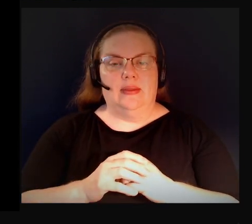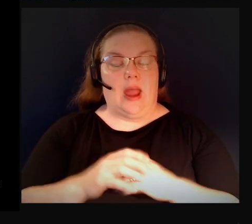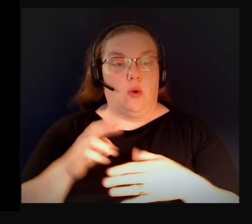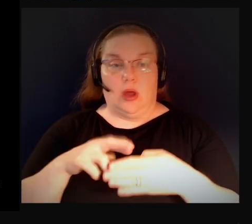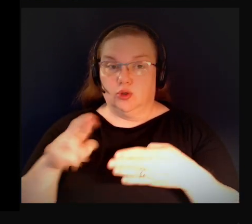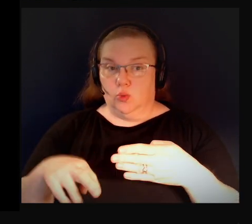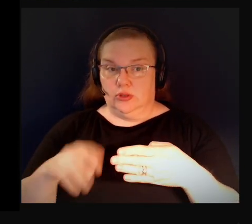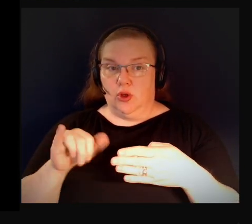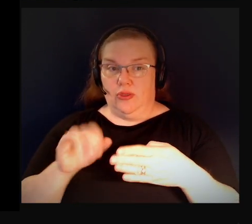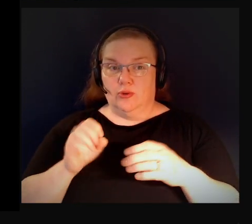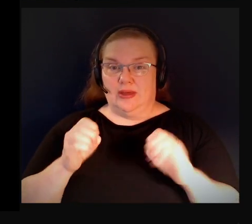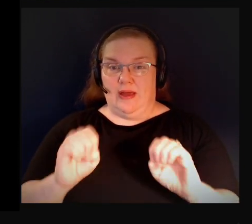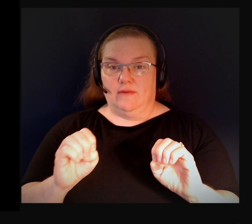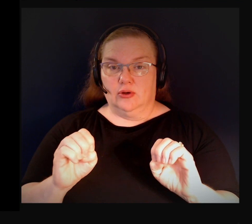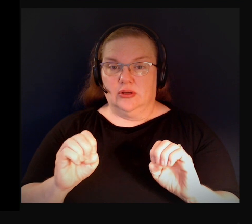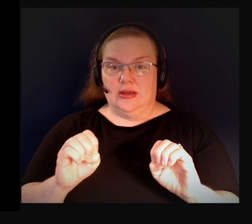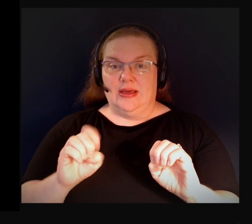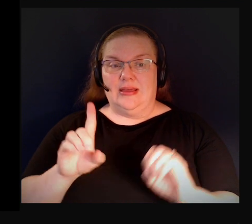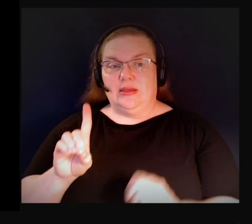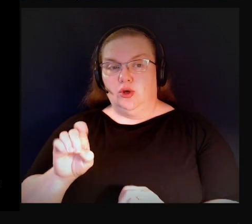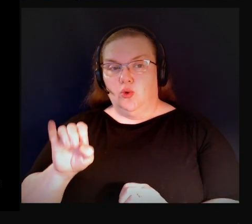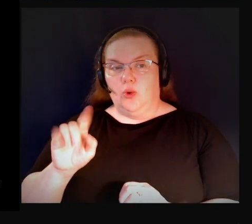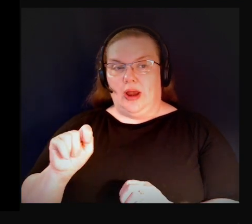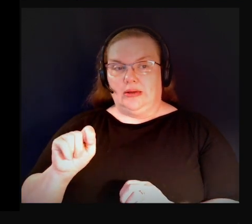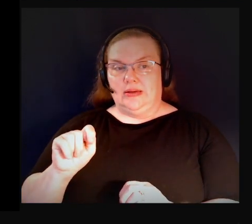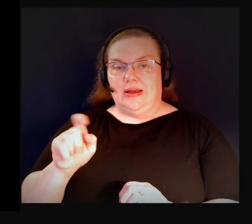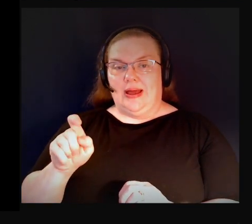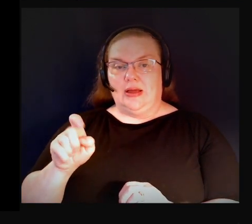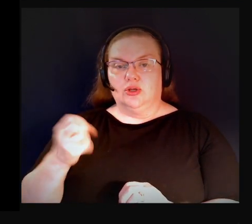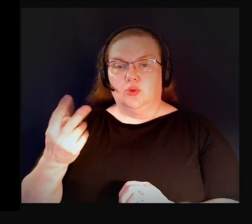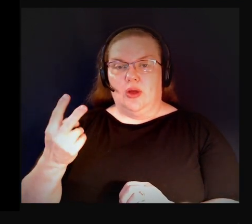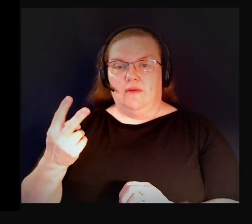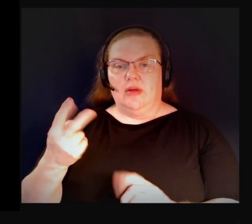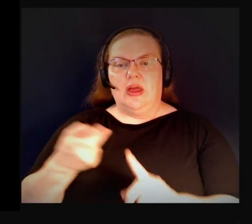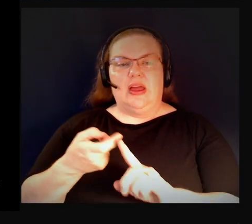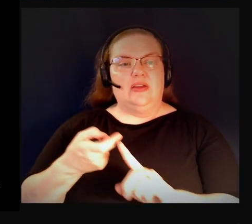we have taken the DirectX 12 backend out of experimental for Windows-based platforms,